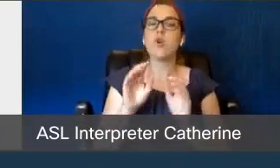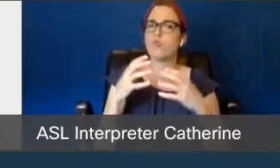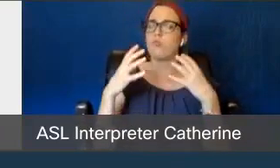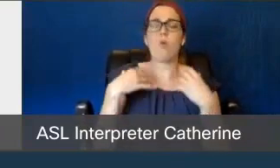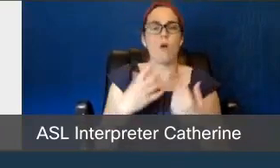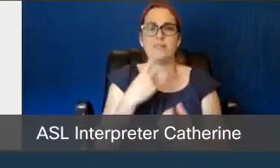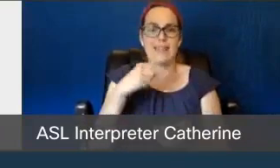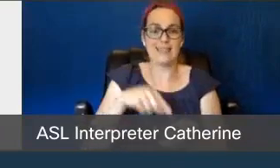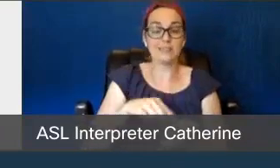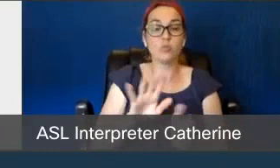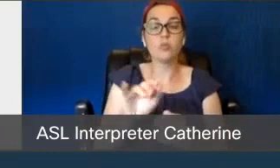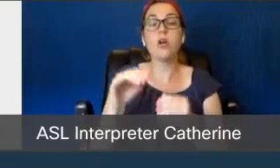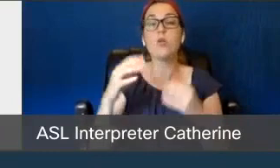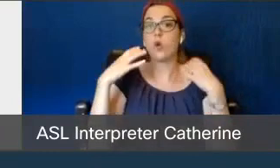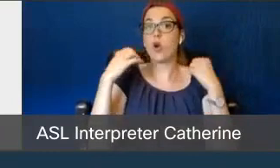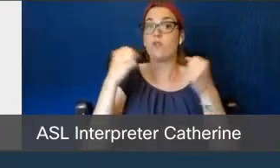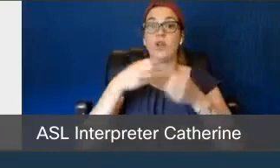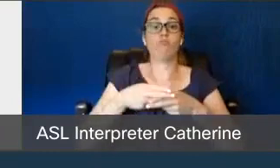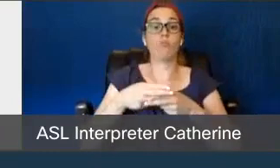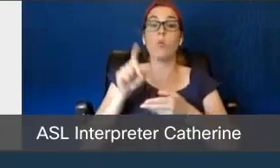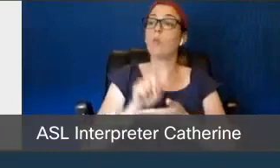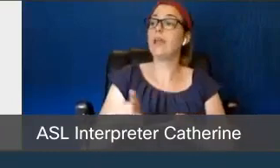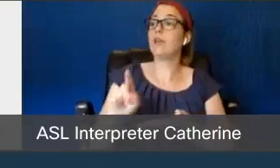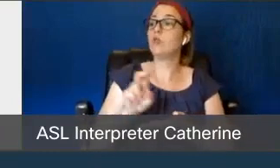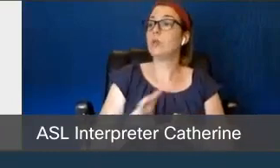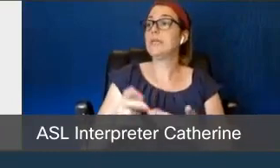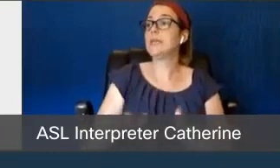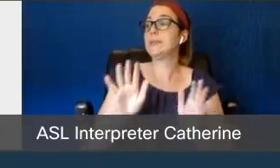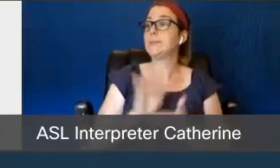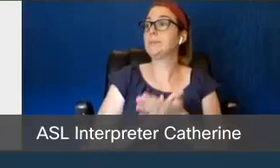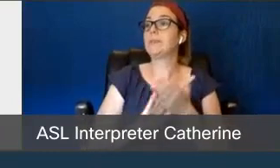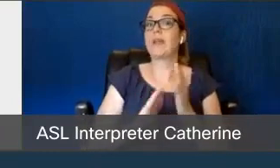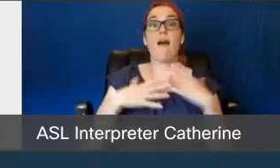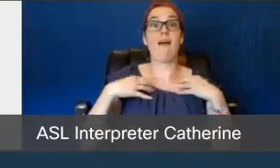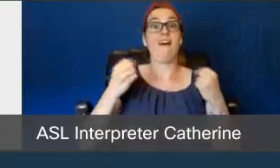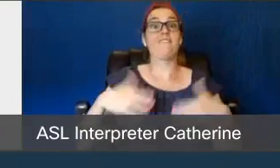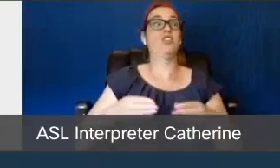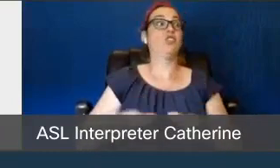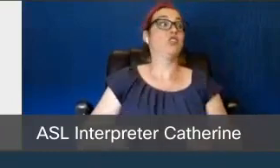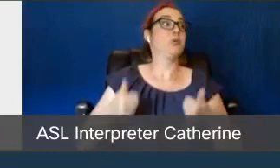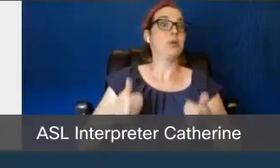is not one week is not a year it's a lifetime event and sometimes when someone makes a mistake,